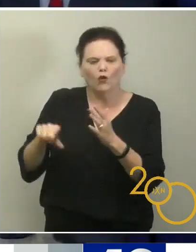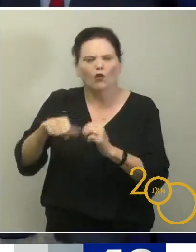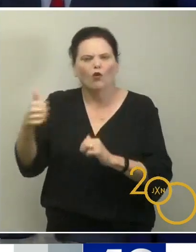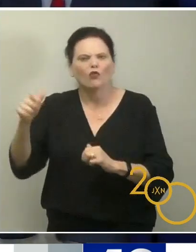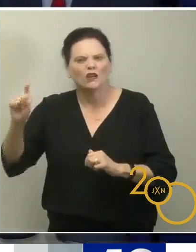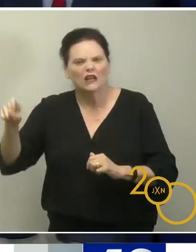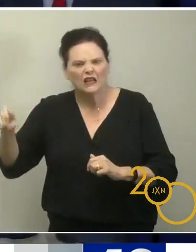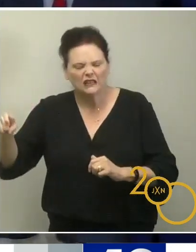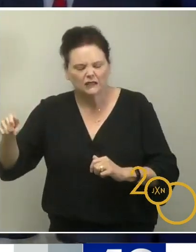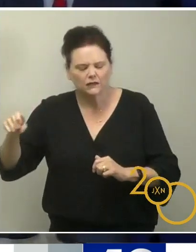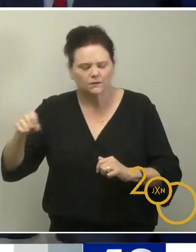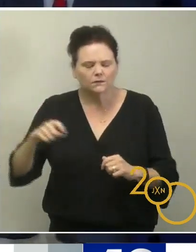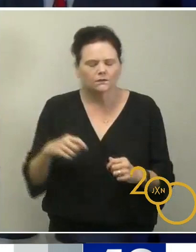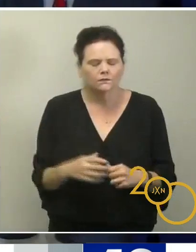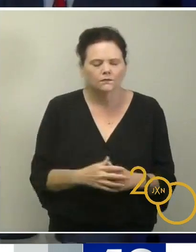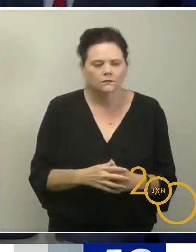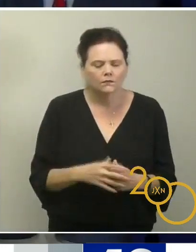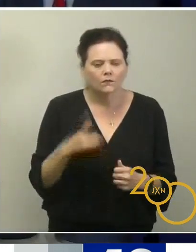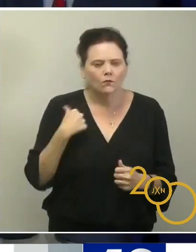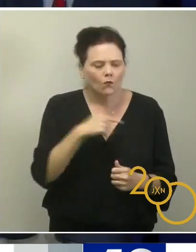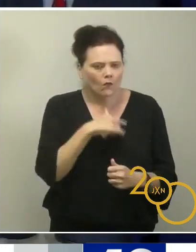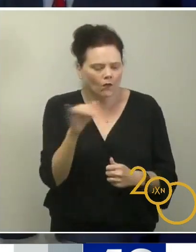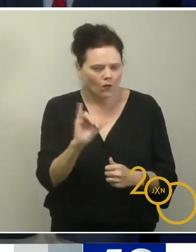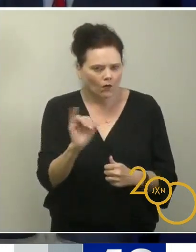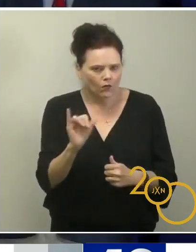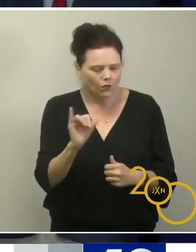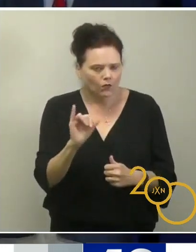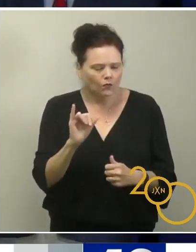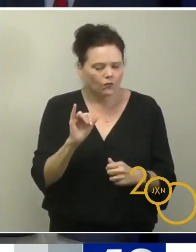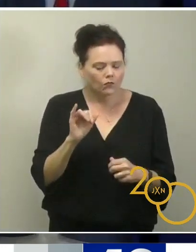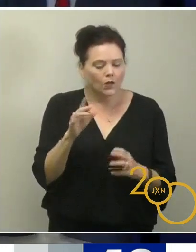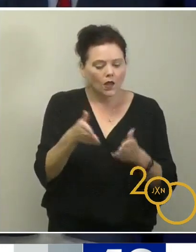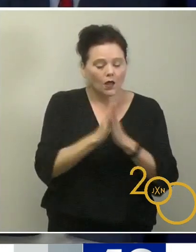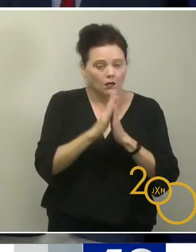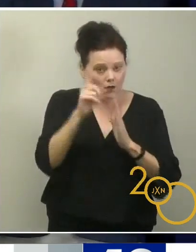THAT'S WORK GOING TO FALL BACK ON 2. WE VARDY ORDERED WATER TO BACKFILL OUR OTHER NEEDS OUT OF